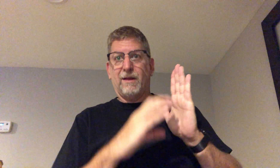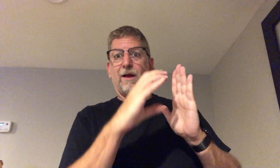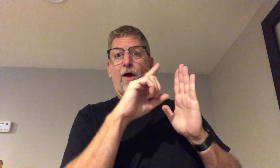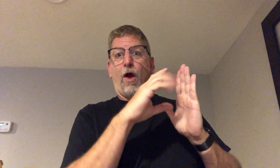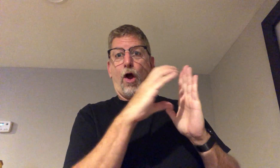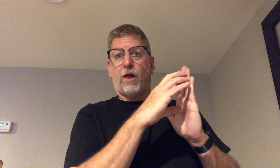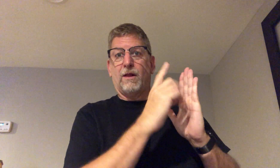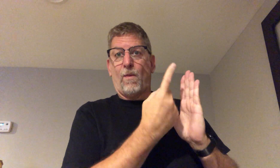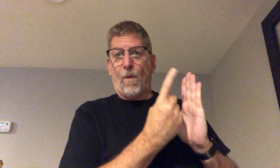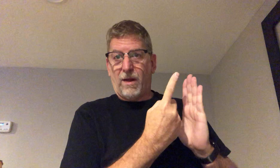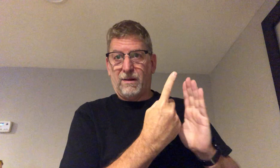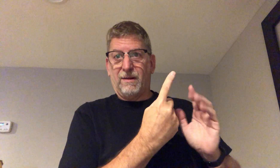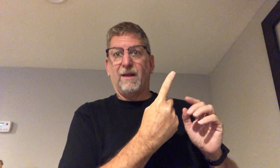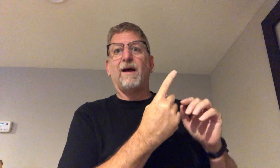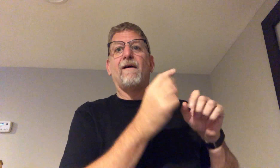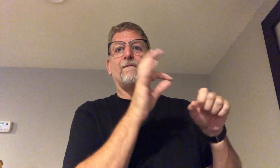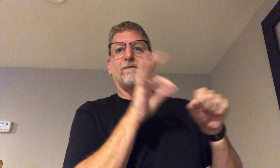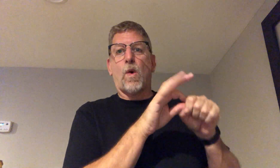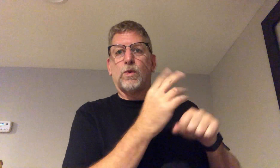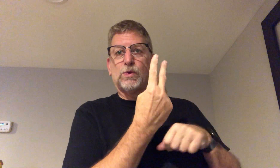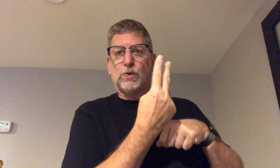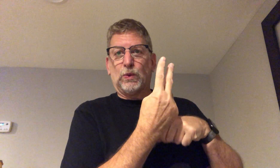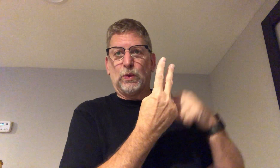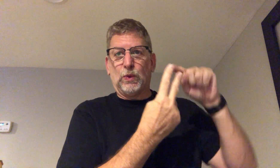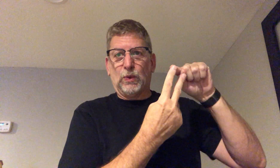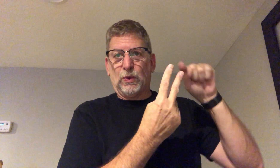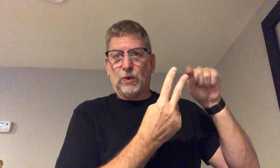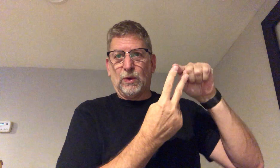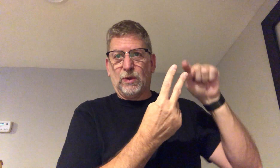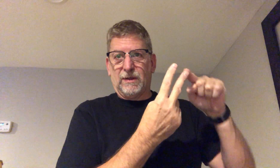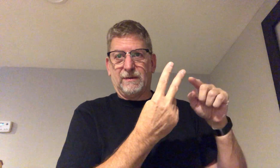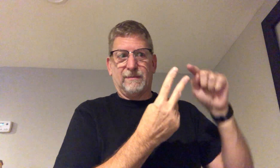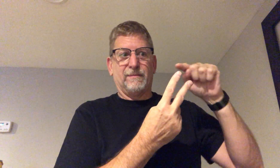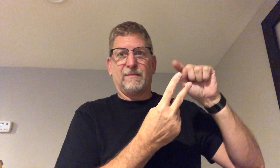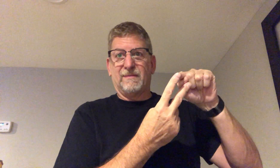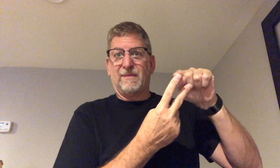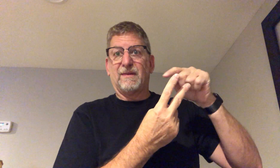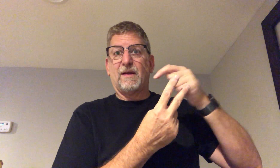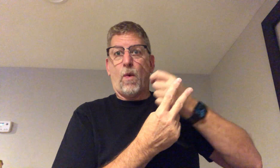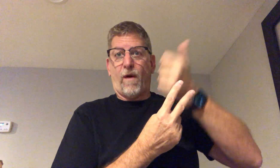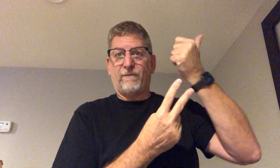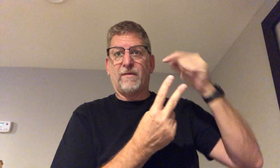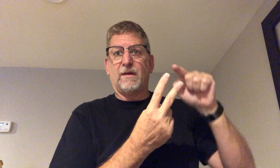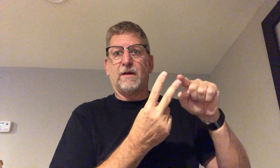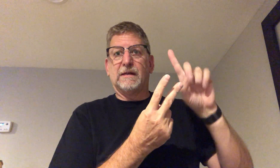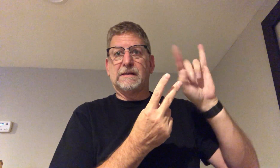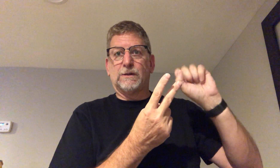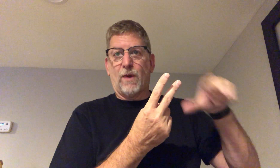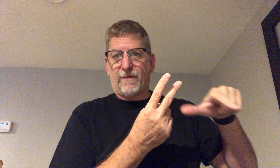on two resolutions. They will vote on whether to remove him and again,